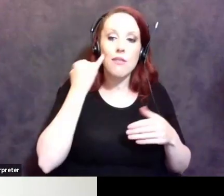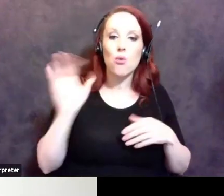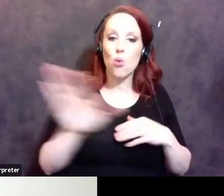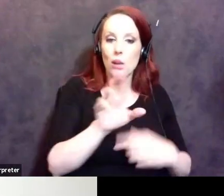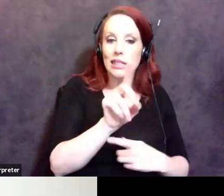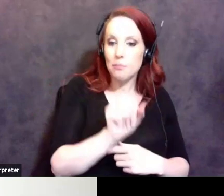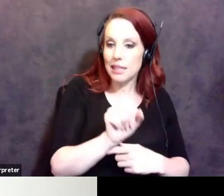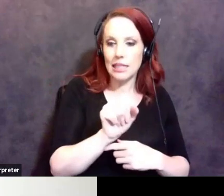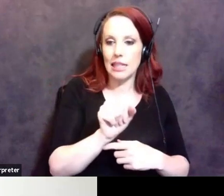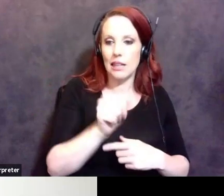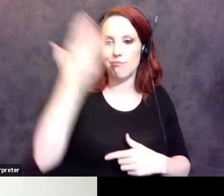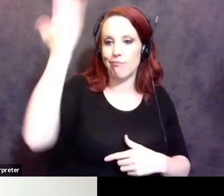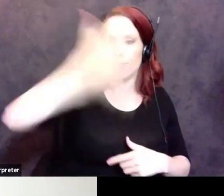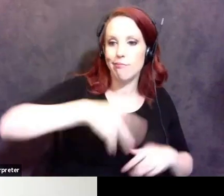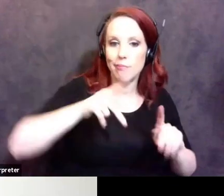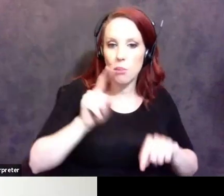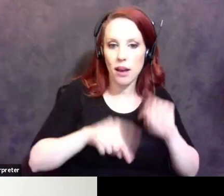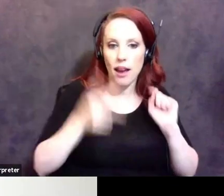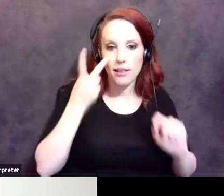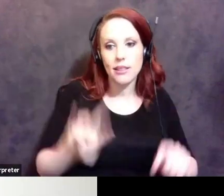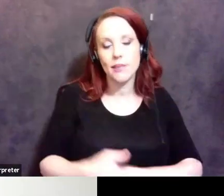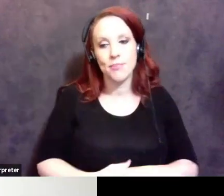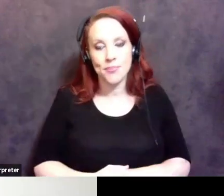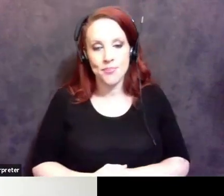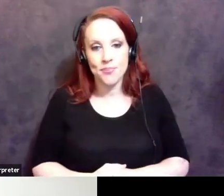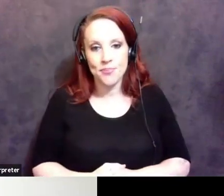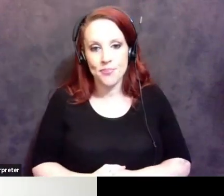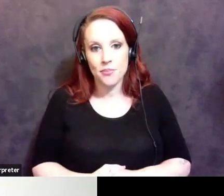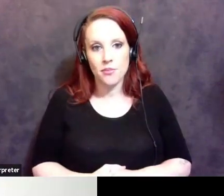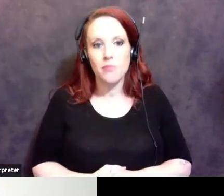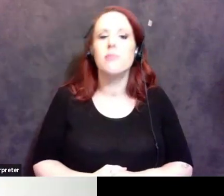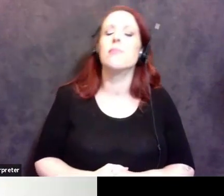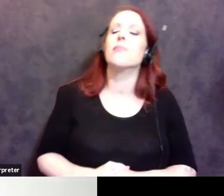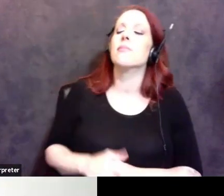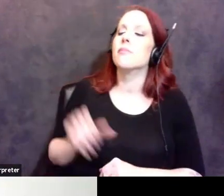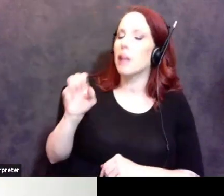of it. So, could we talk a little